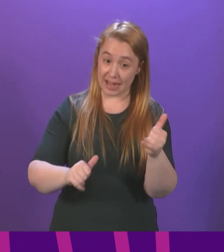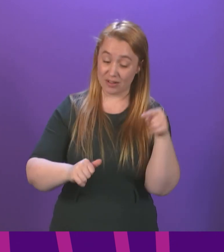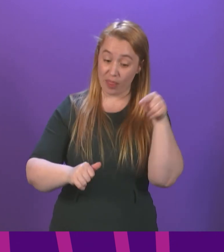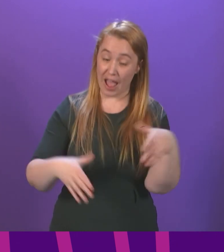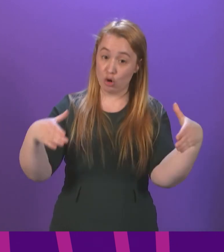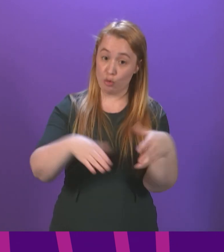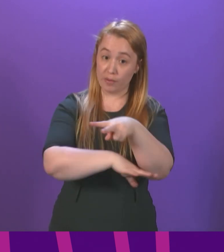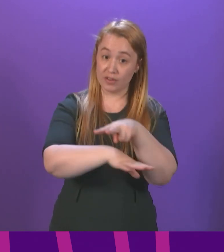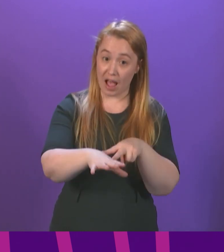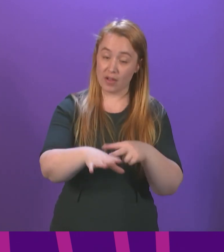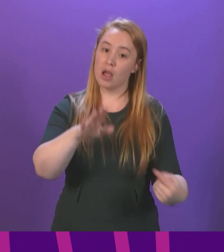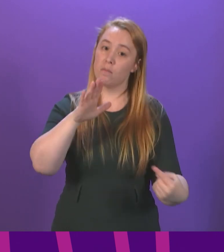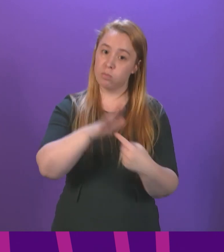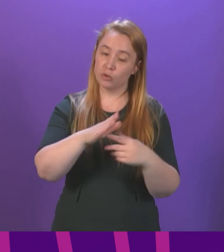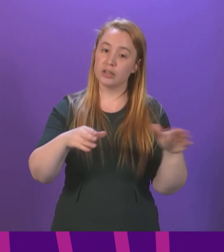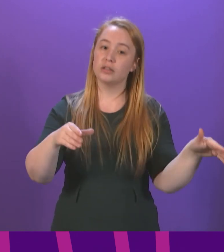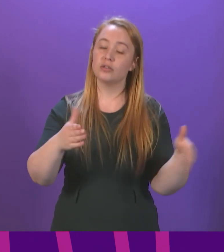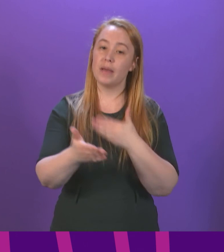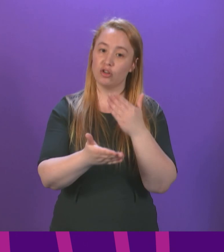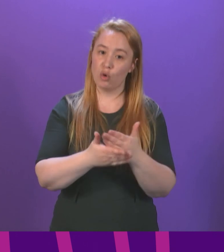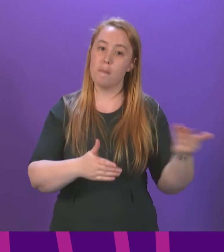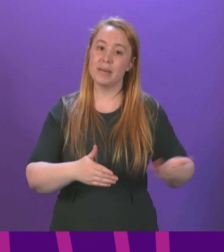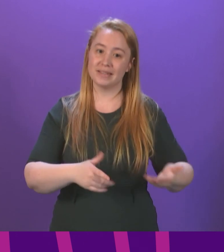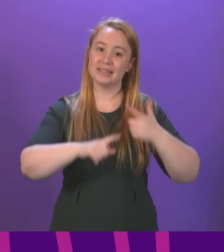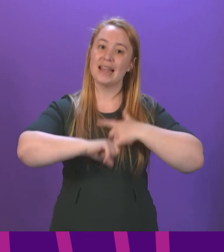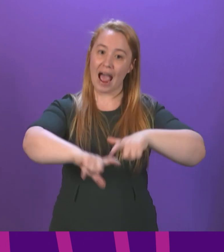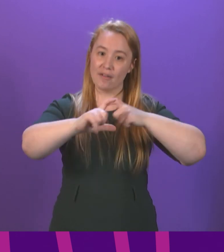is a vital part of business continuity, as it will ensure that any potential cases of